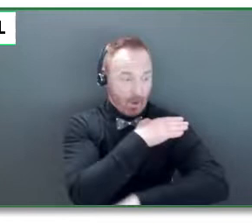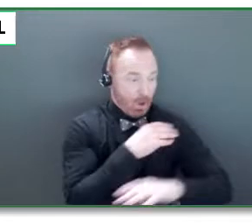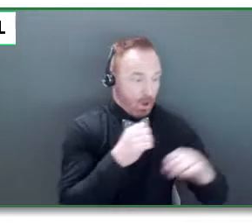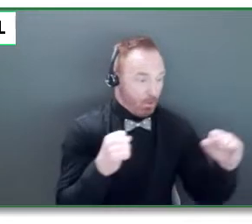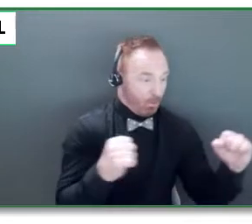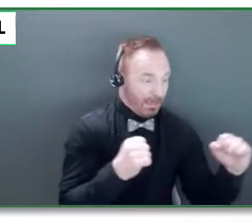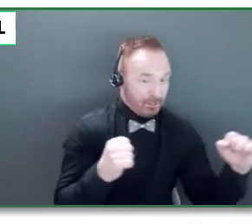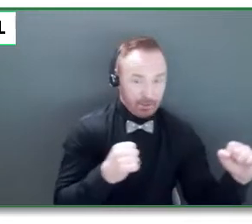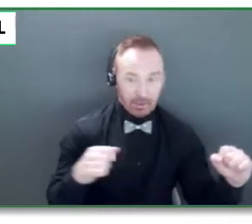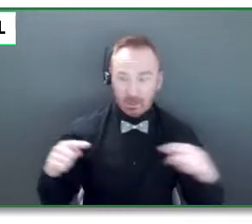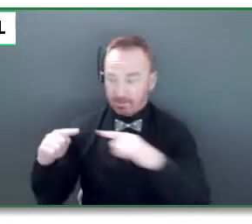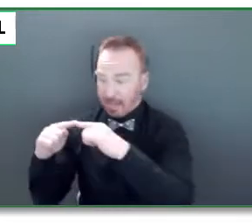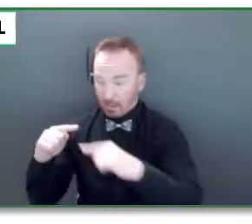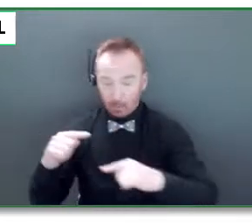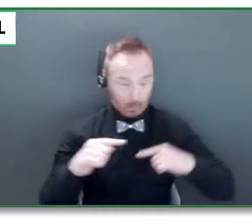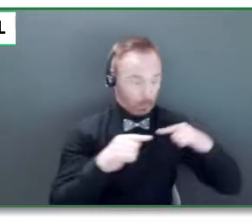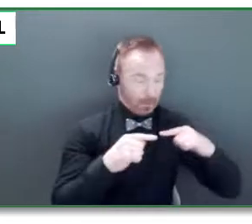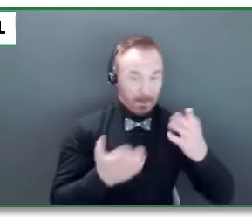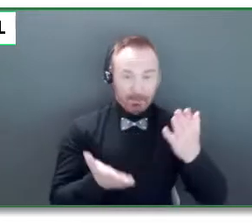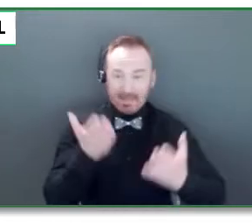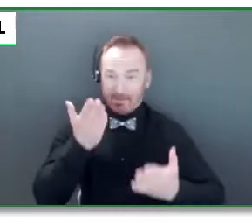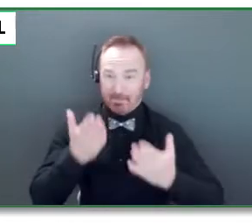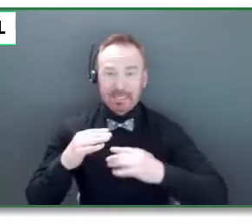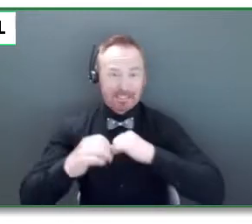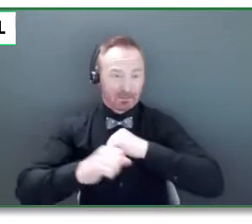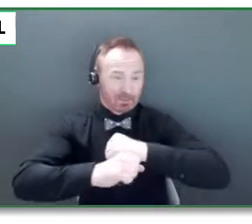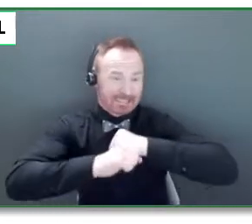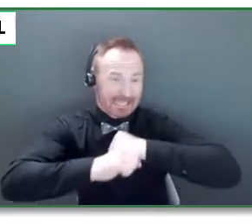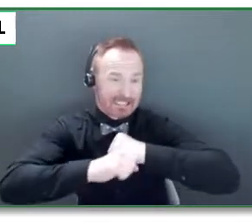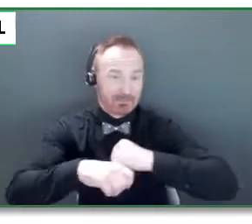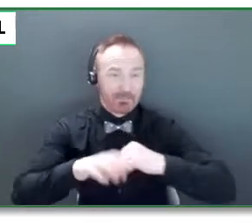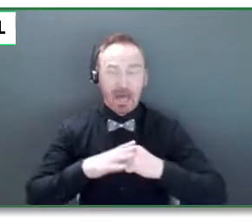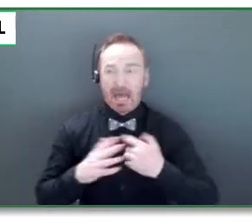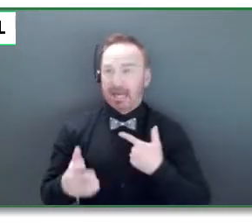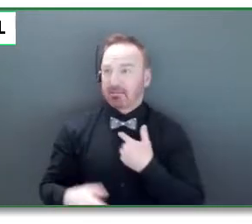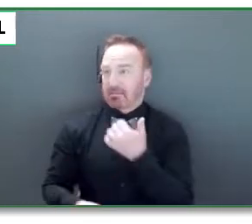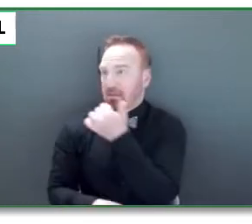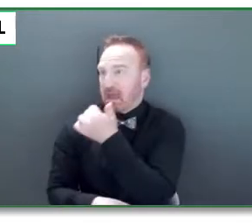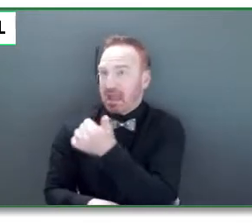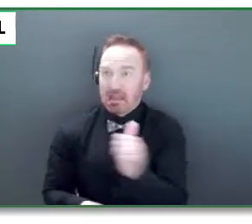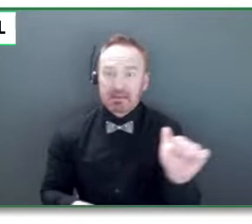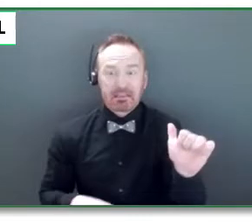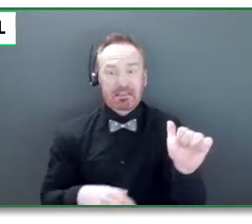uh it could be UNESCO. It could be any type of